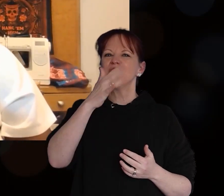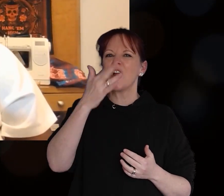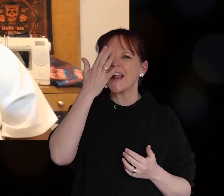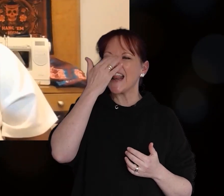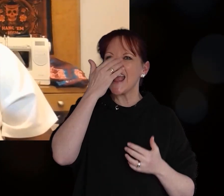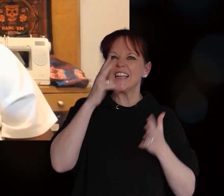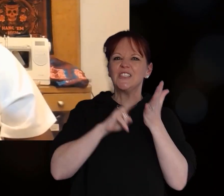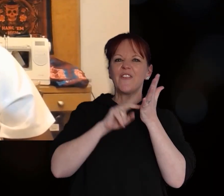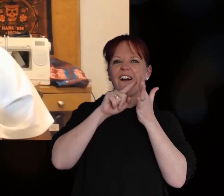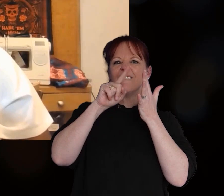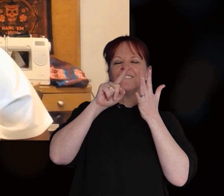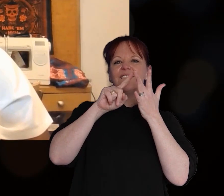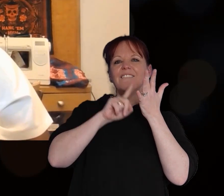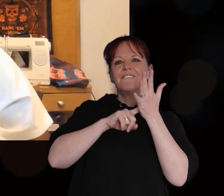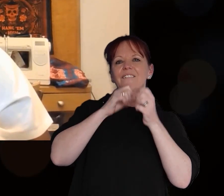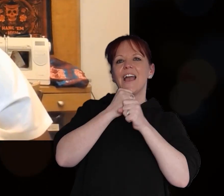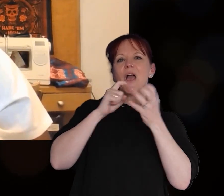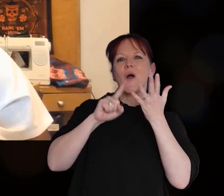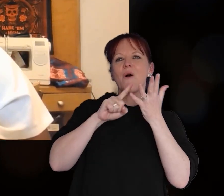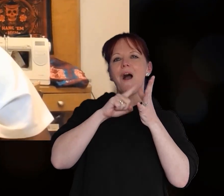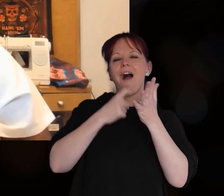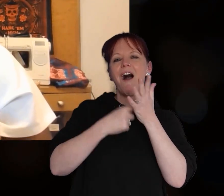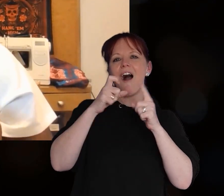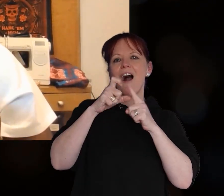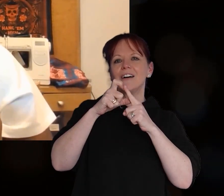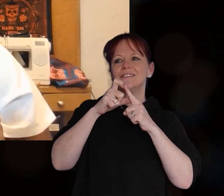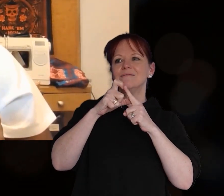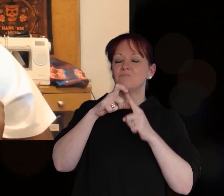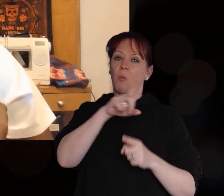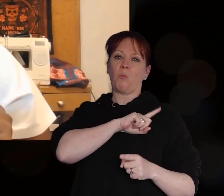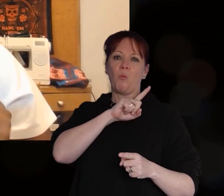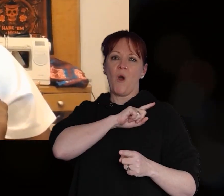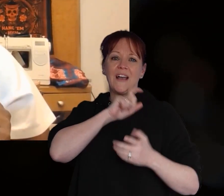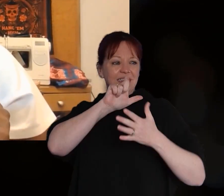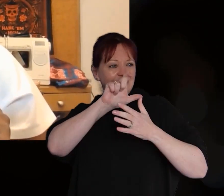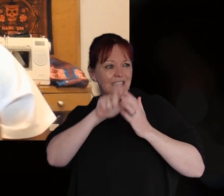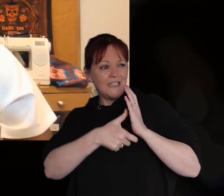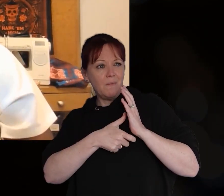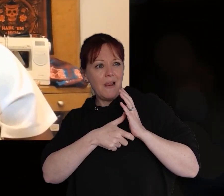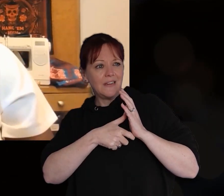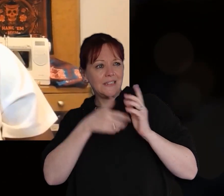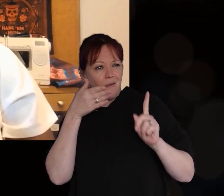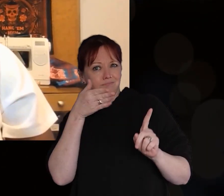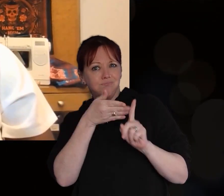Dragon Age: The Veilguard! Veilguard represents disability in a number of ways.